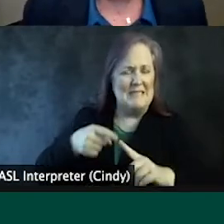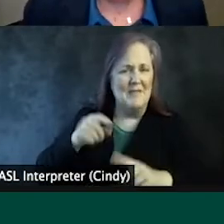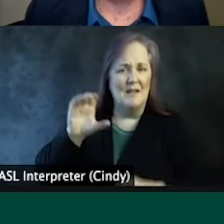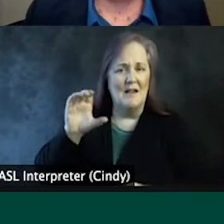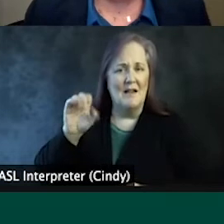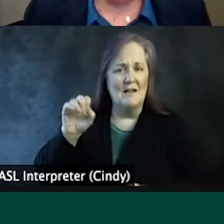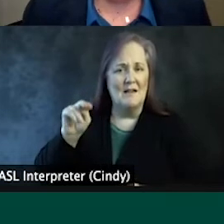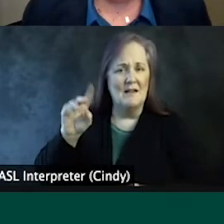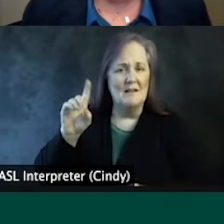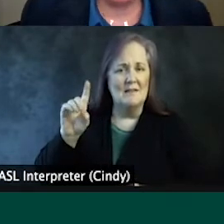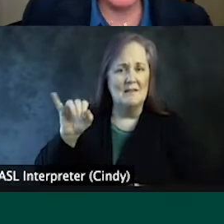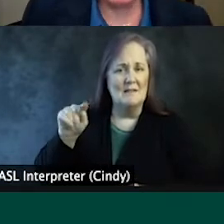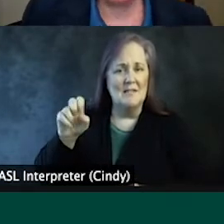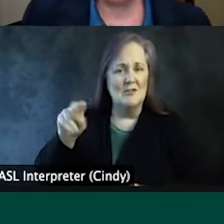of parolee voting rights on crime?